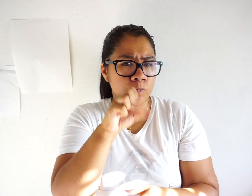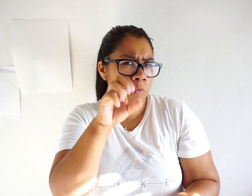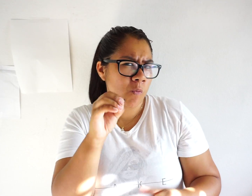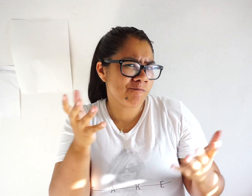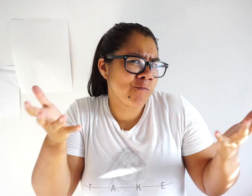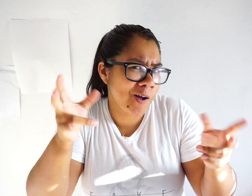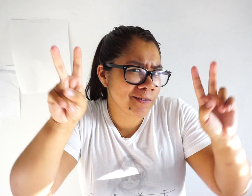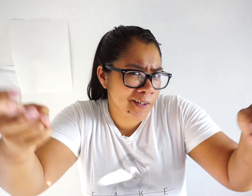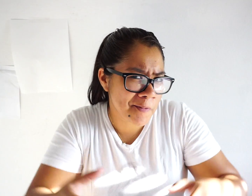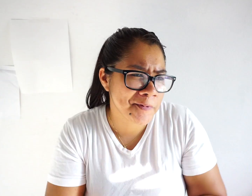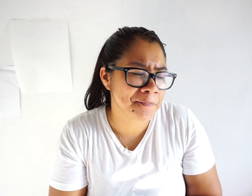So what's today's topics?